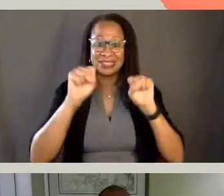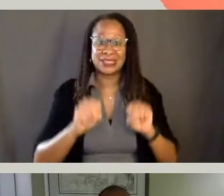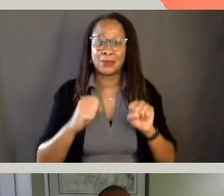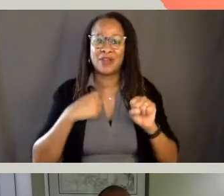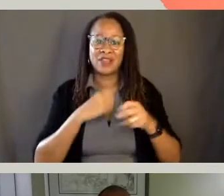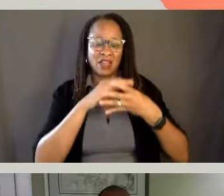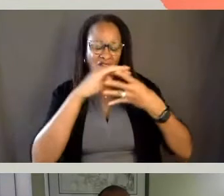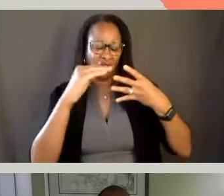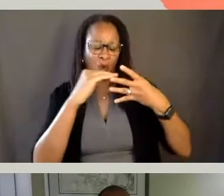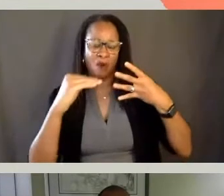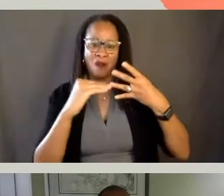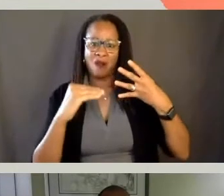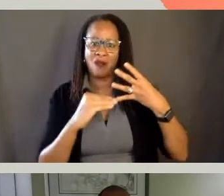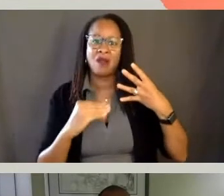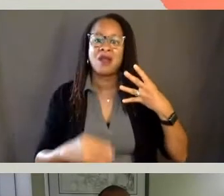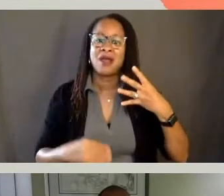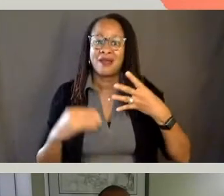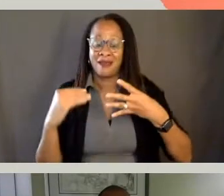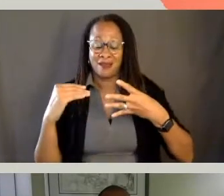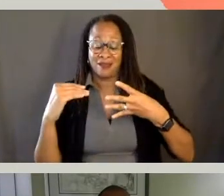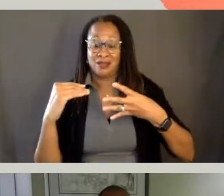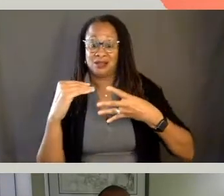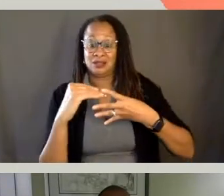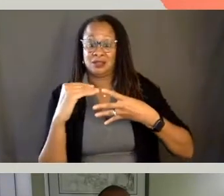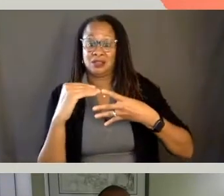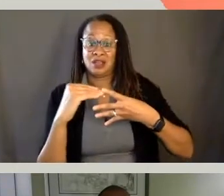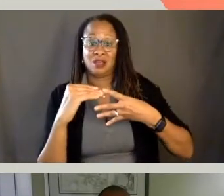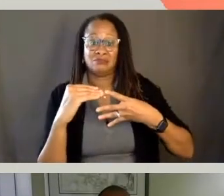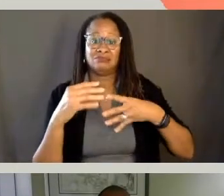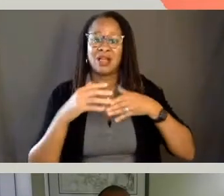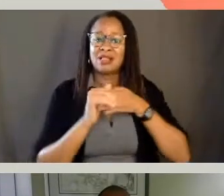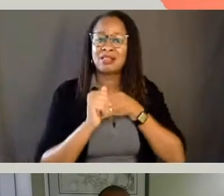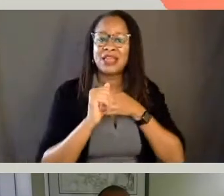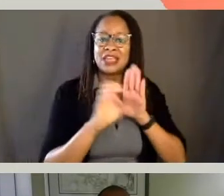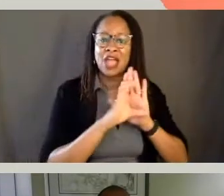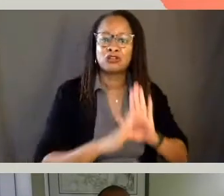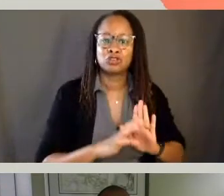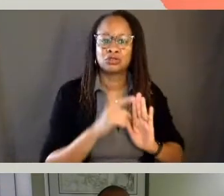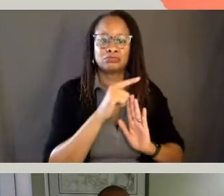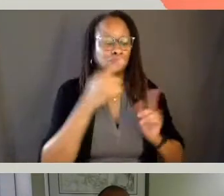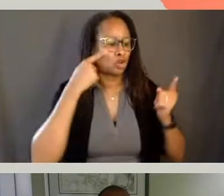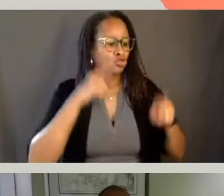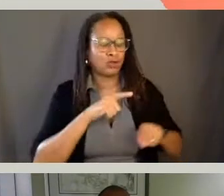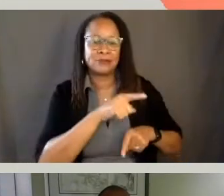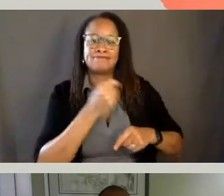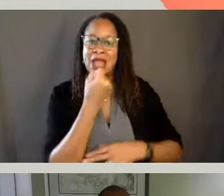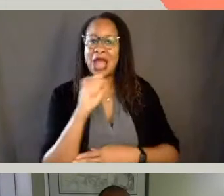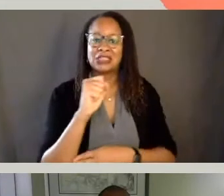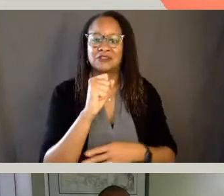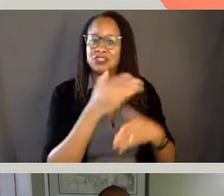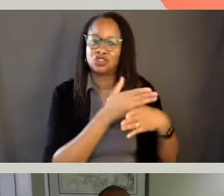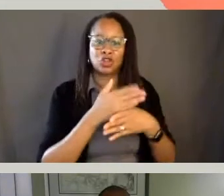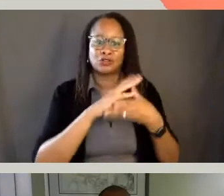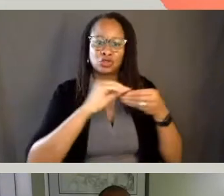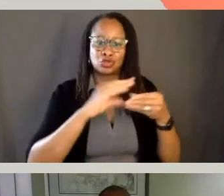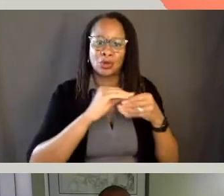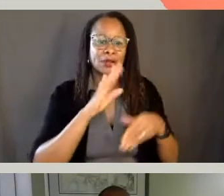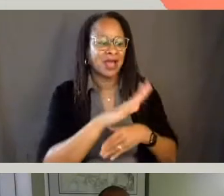And first our lead characters we all agreed that these are the activists telling the story. They're the living witnesses.